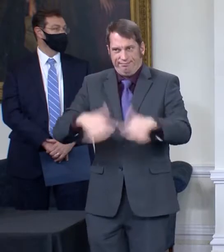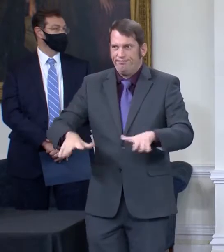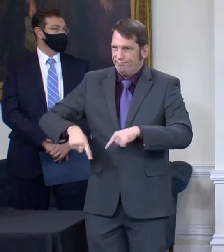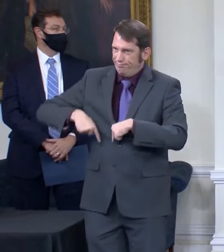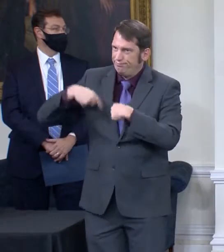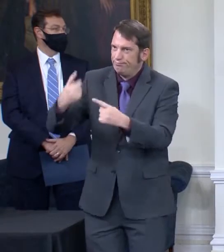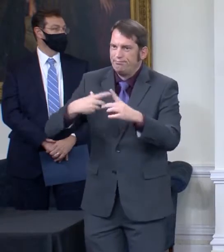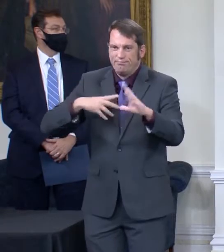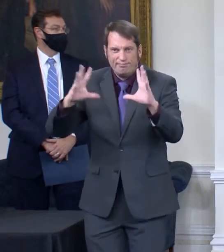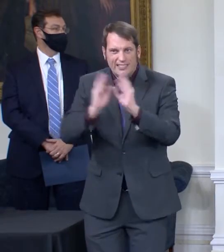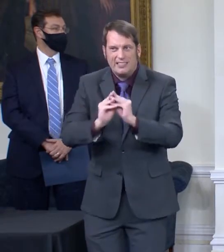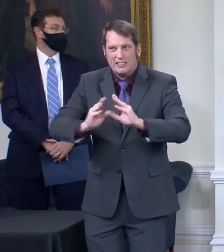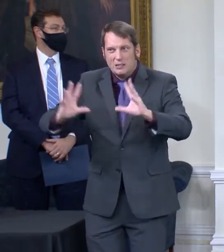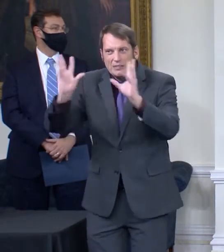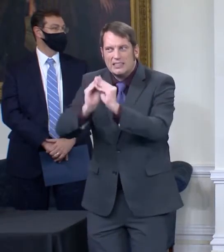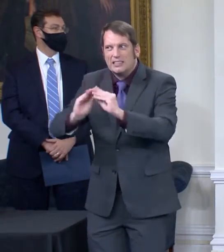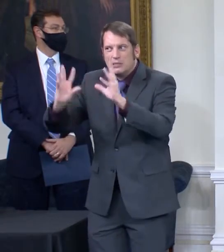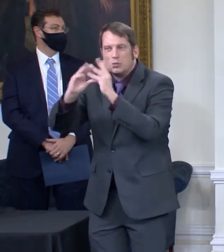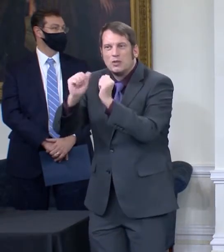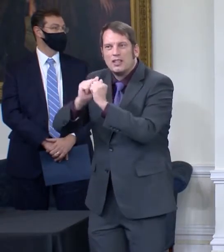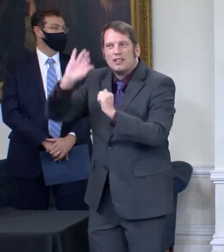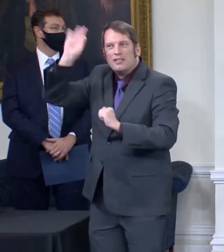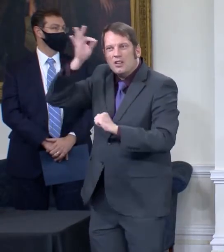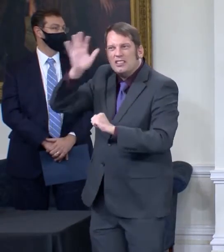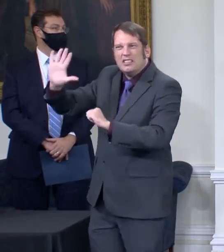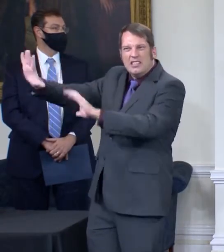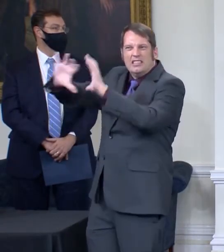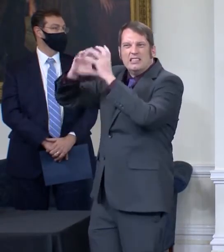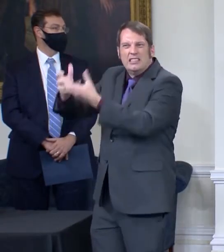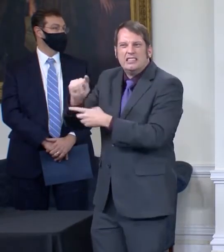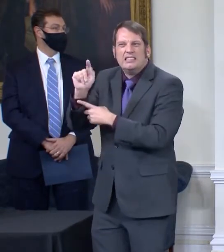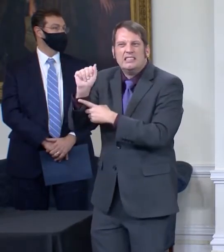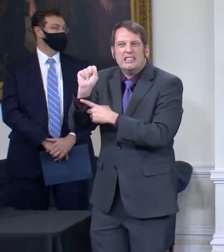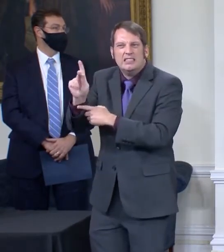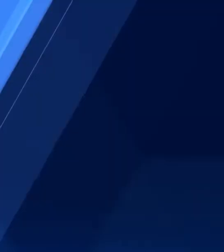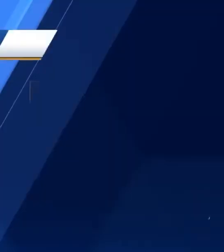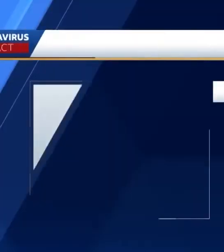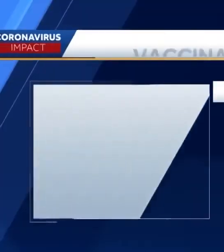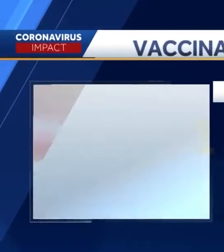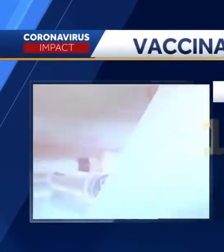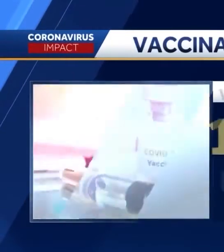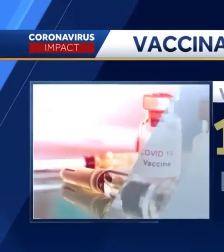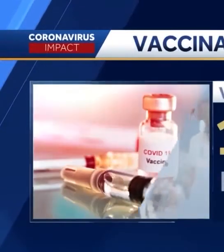THE GOVERNOR AND LIEUTENANT GOVERNOR WILL BE AMONG THE FIRST TO STEP UP AND GET IT.